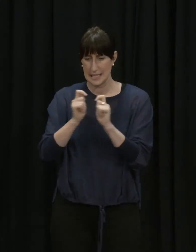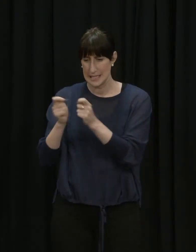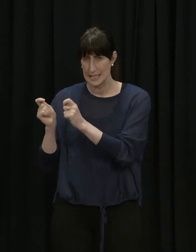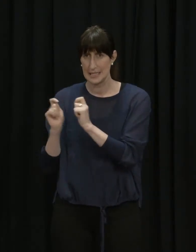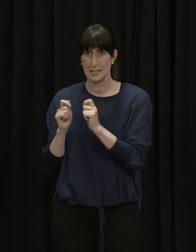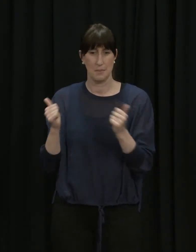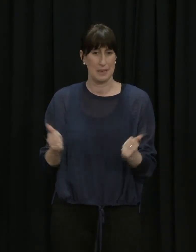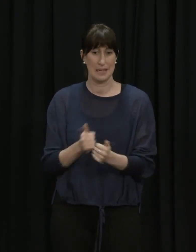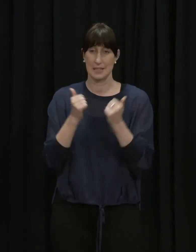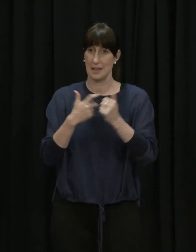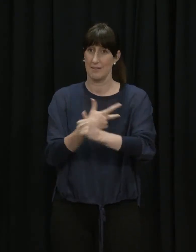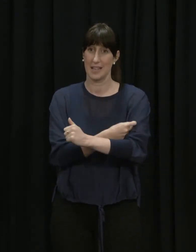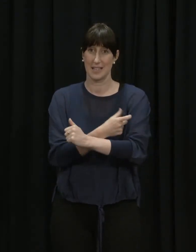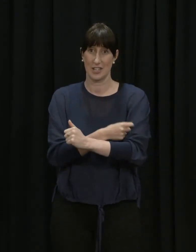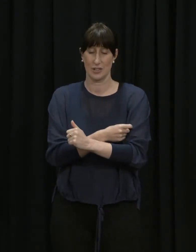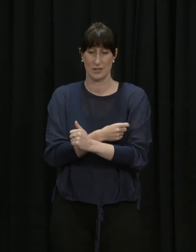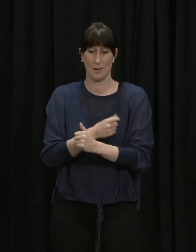community testing and